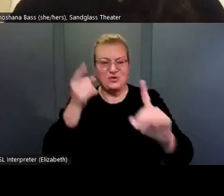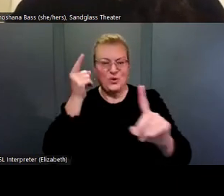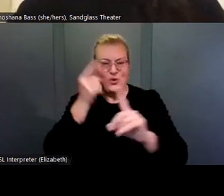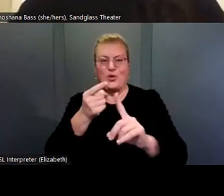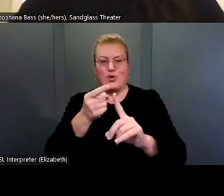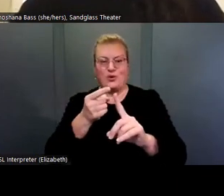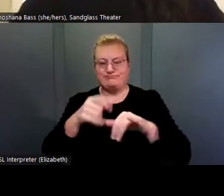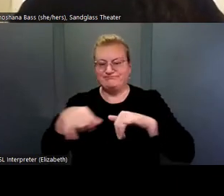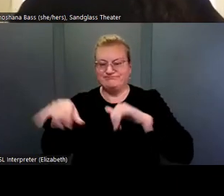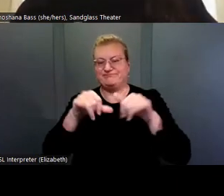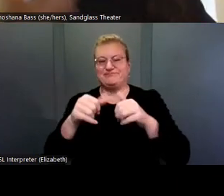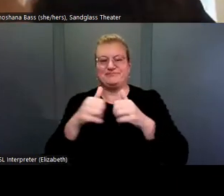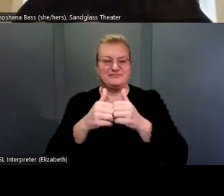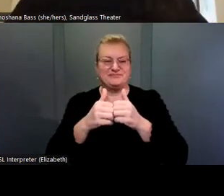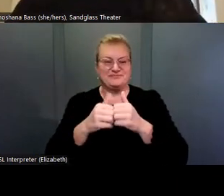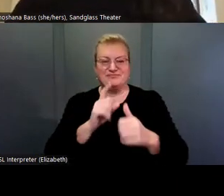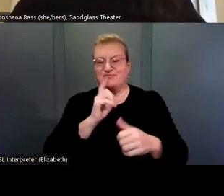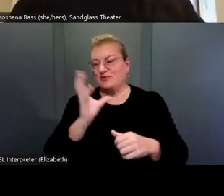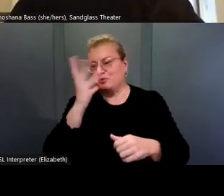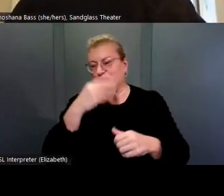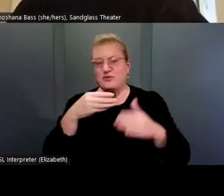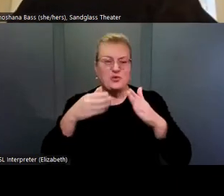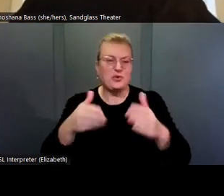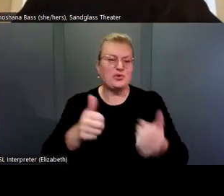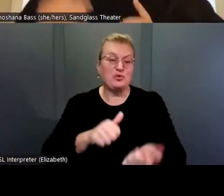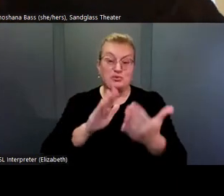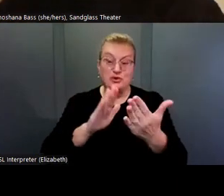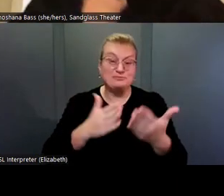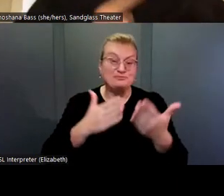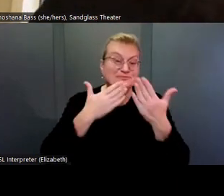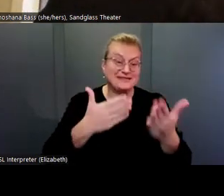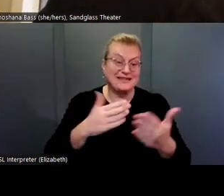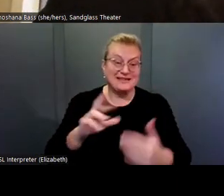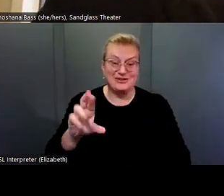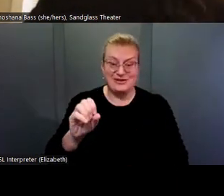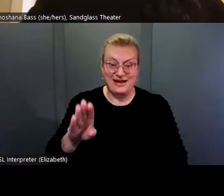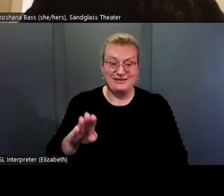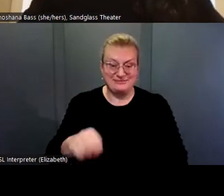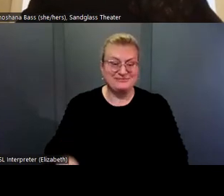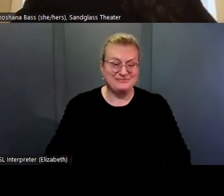is a really beautiful way to approach it. So thanks for saying that, Rob. I'm going to take that nugget with me.